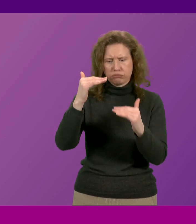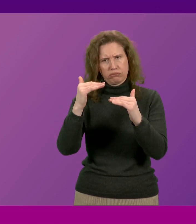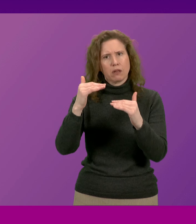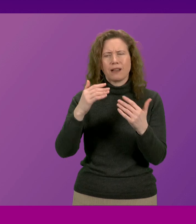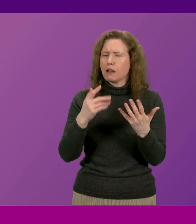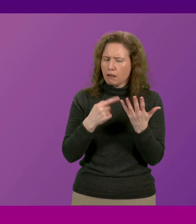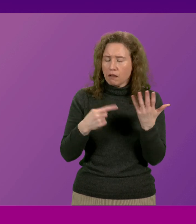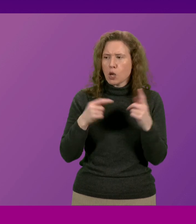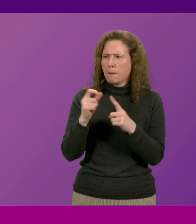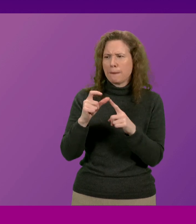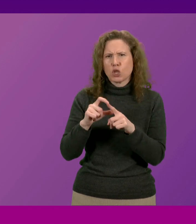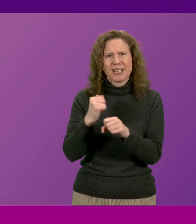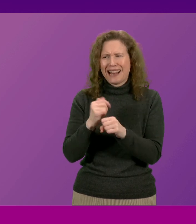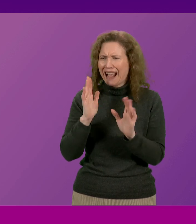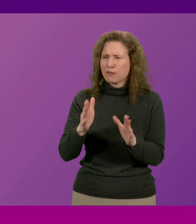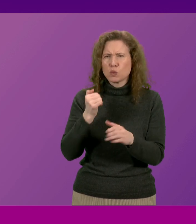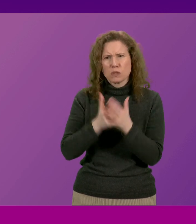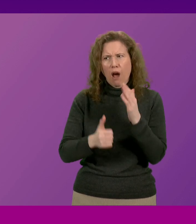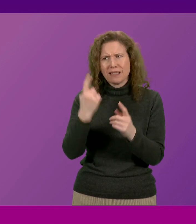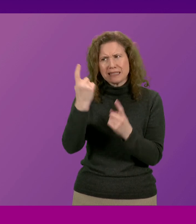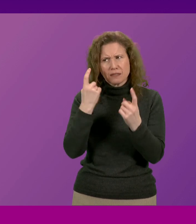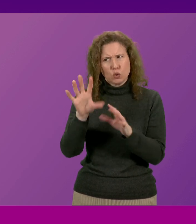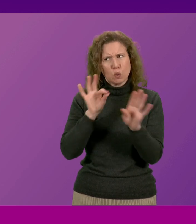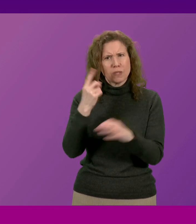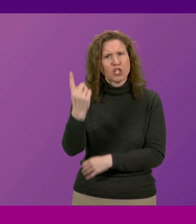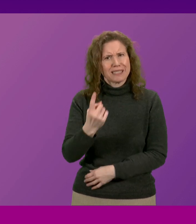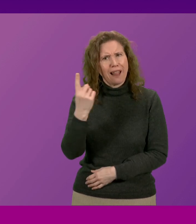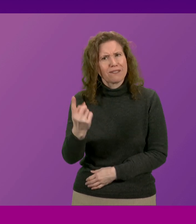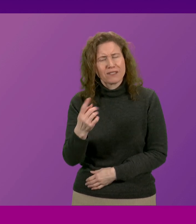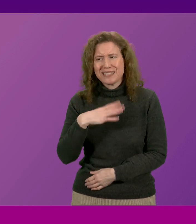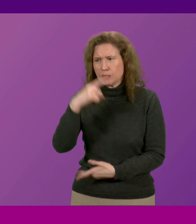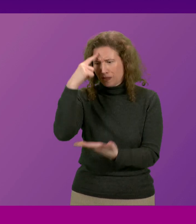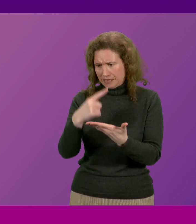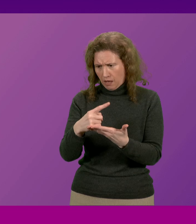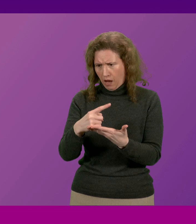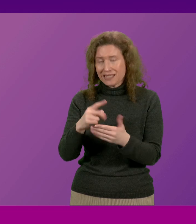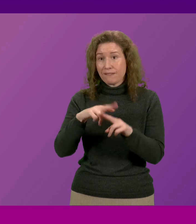Pam Duncan-Glancy will have to start making some choices. She has to decide whether